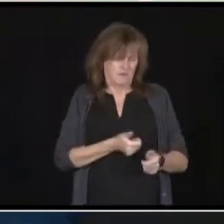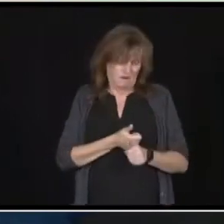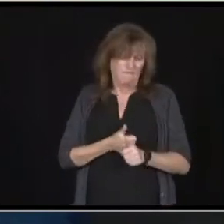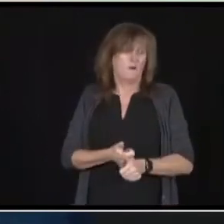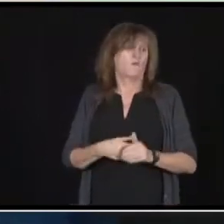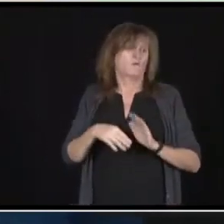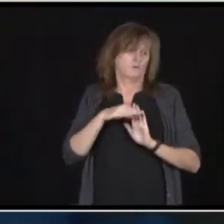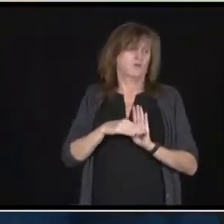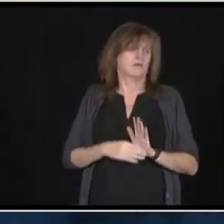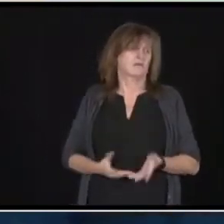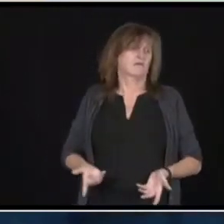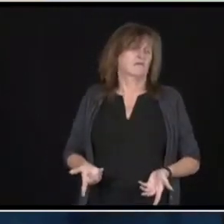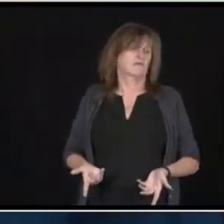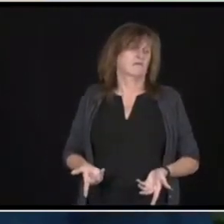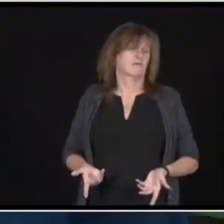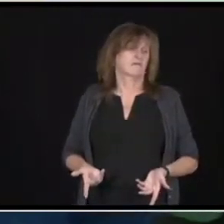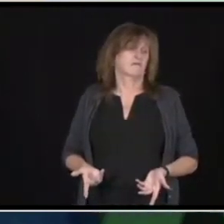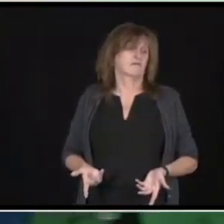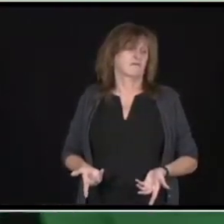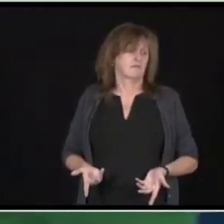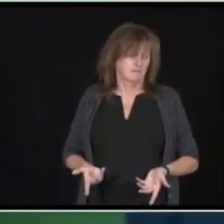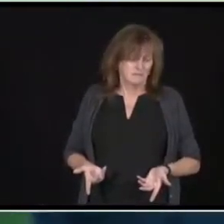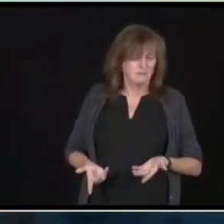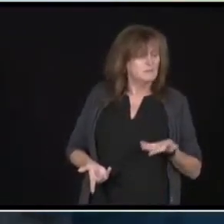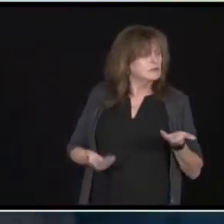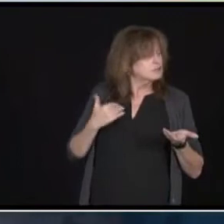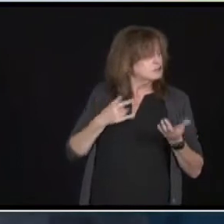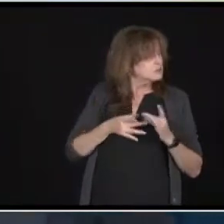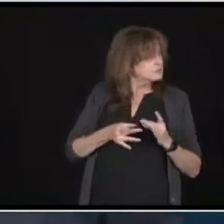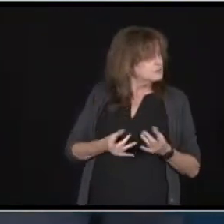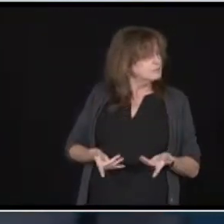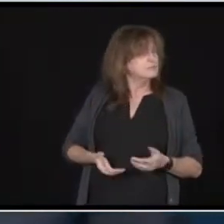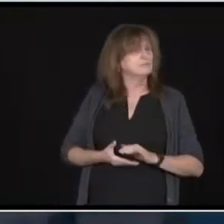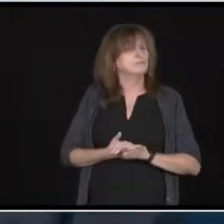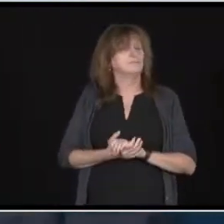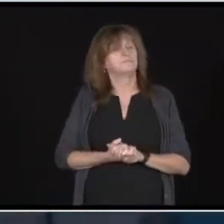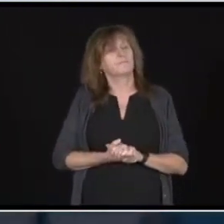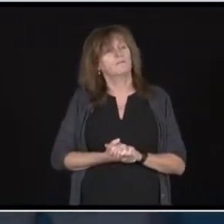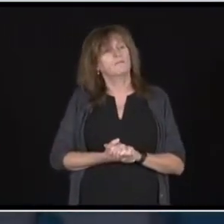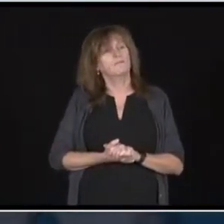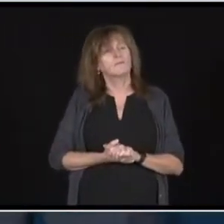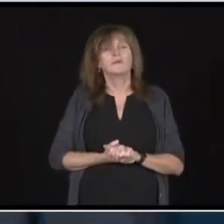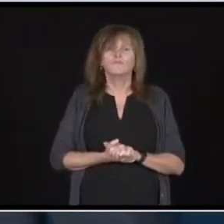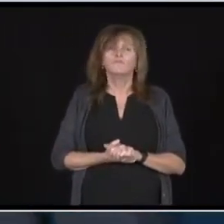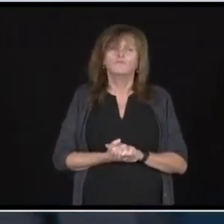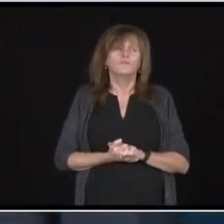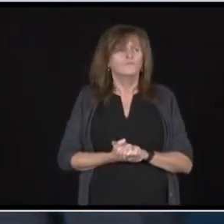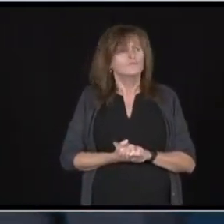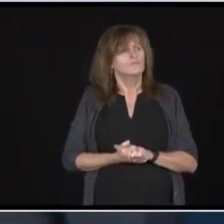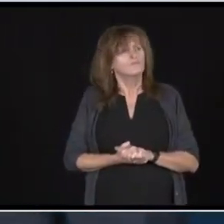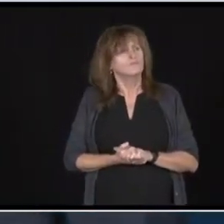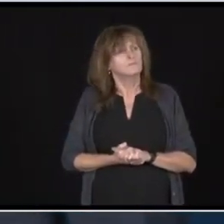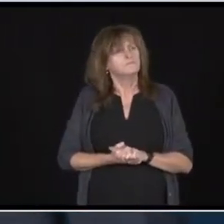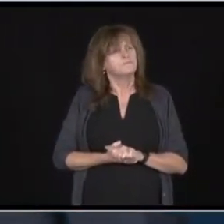do not tighten things up. So I just ask people, let's tighten things up and that's been the numbers down.